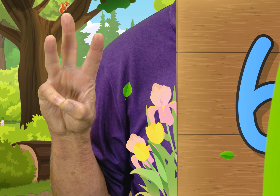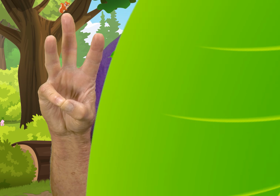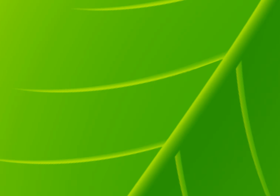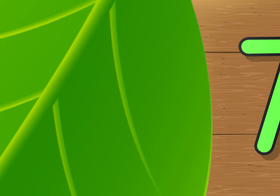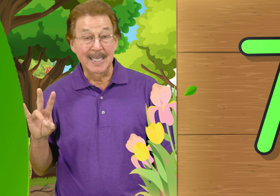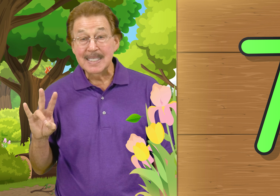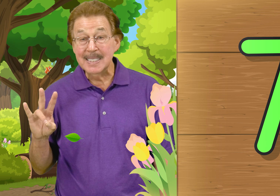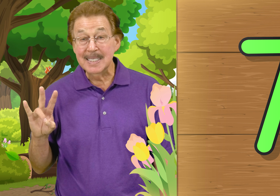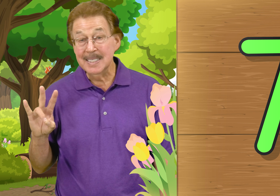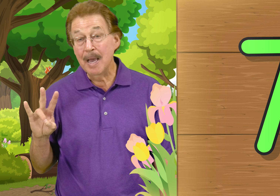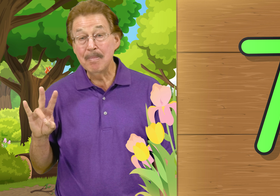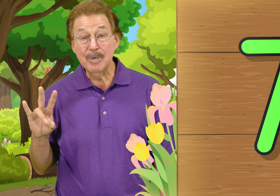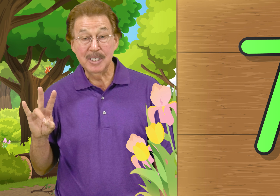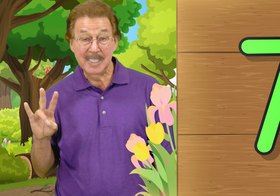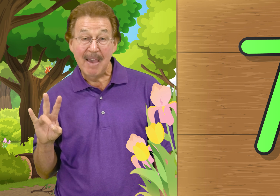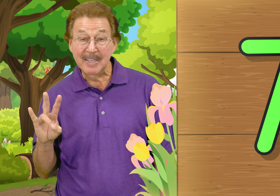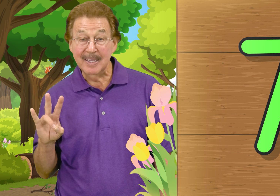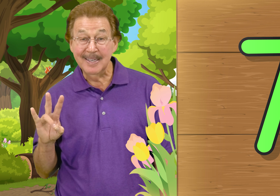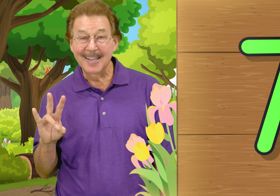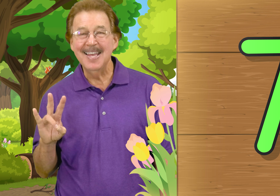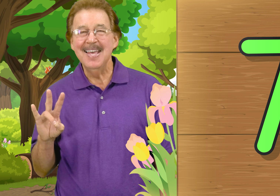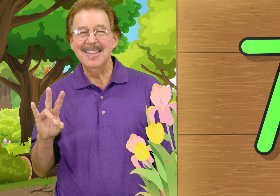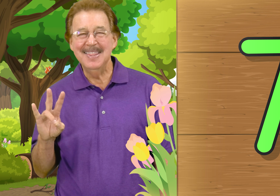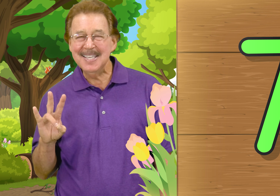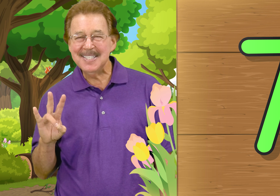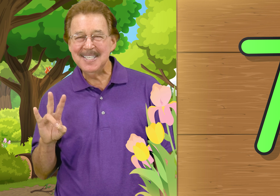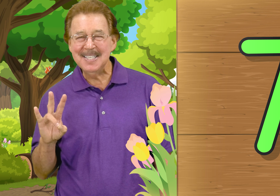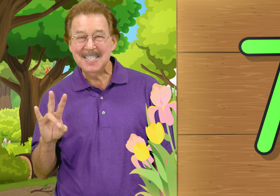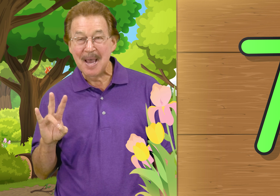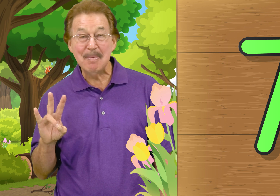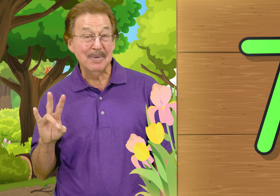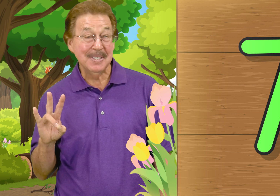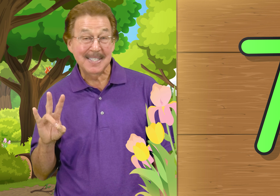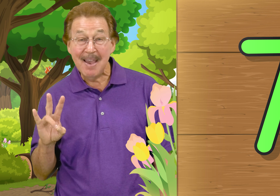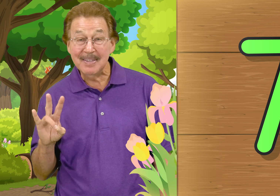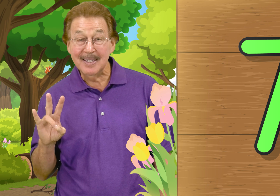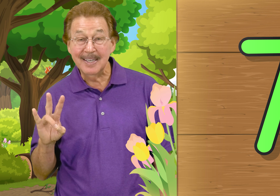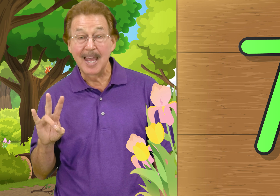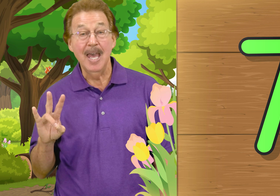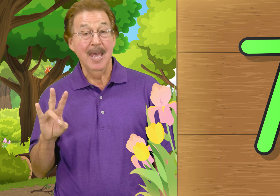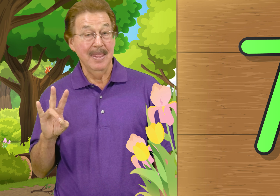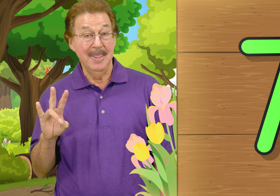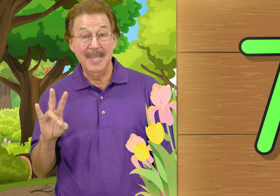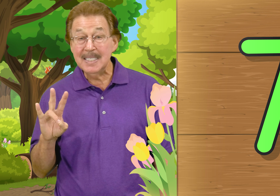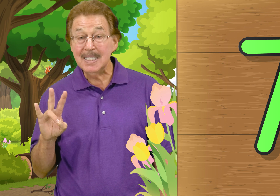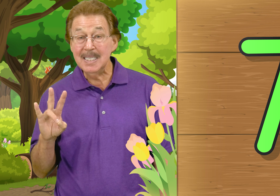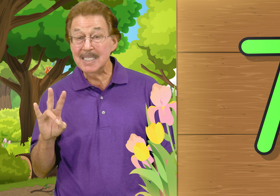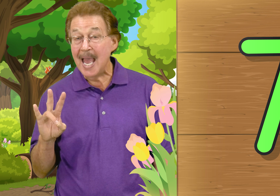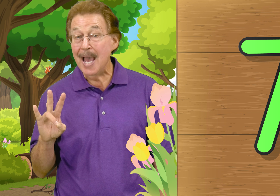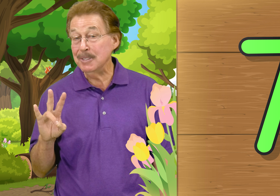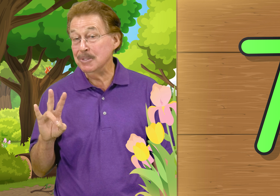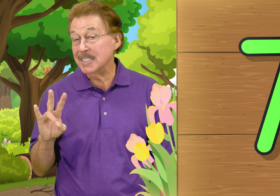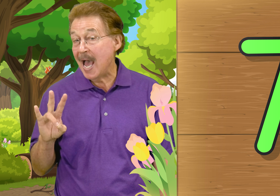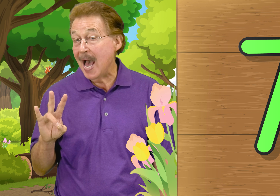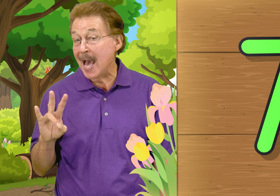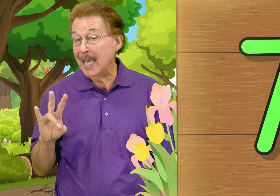This is number 7 This is how you sign it